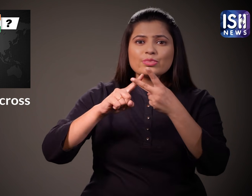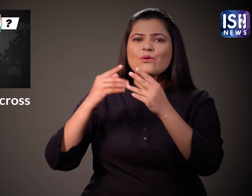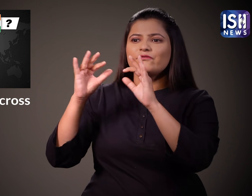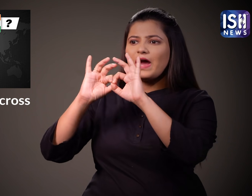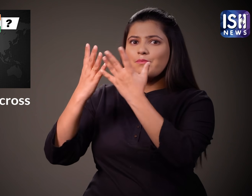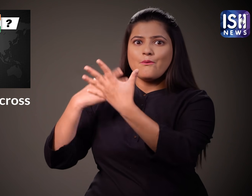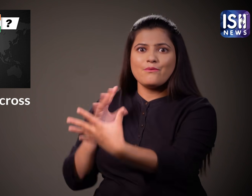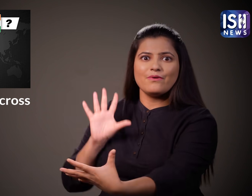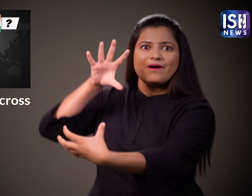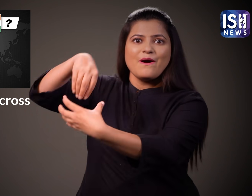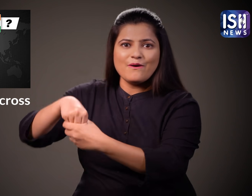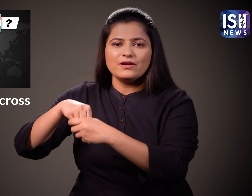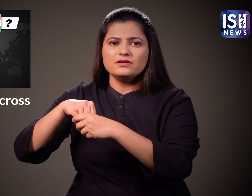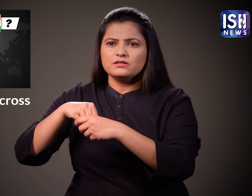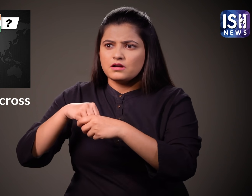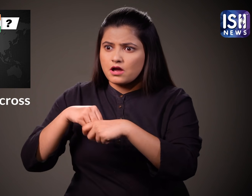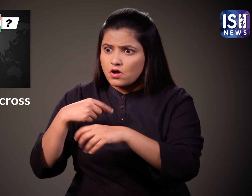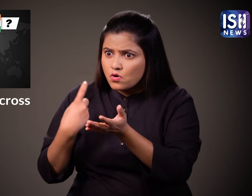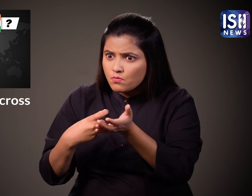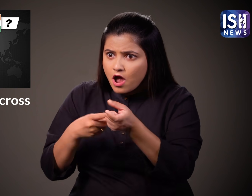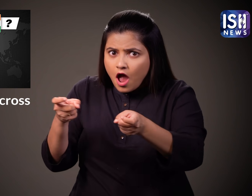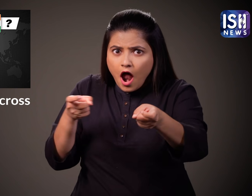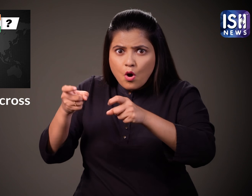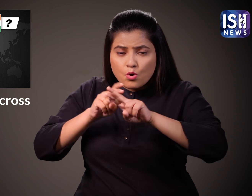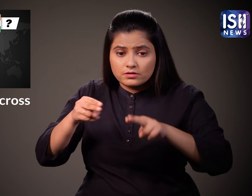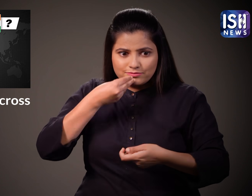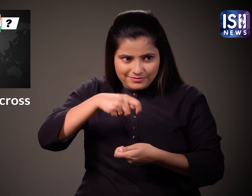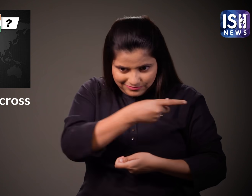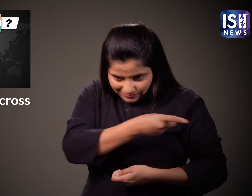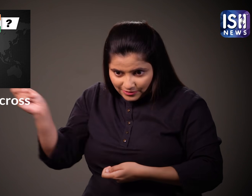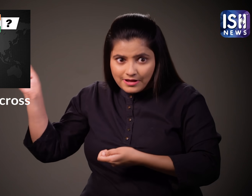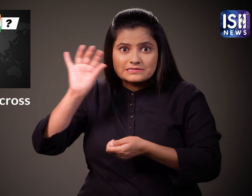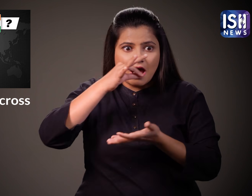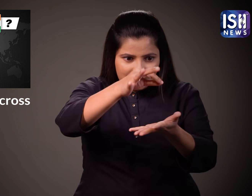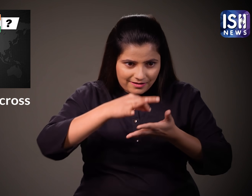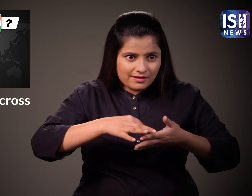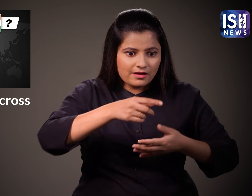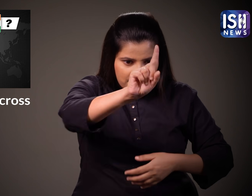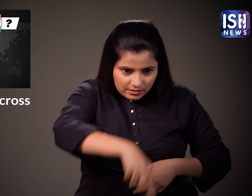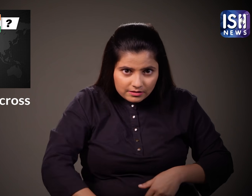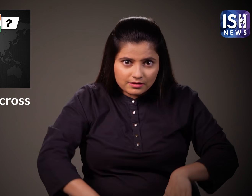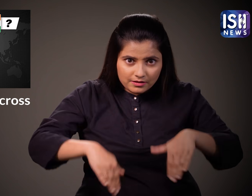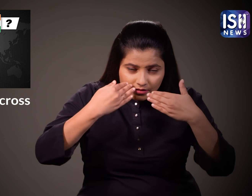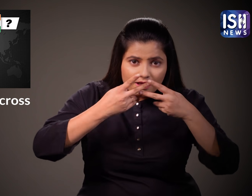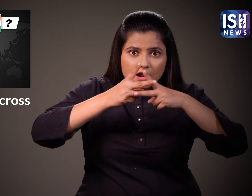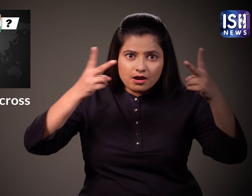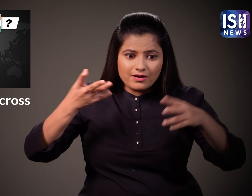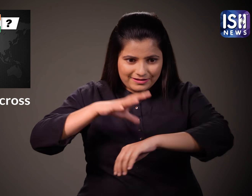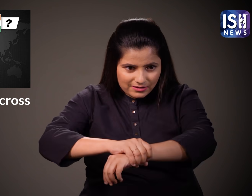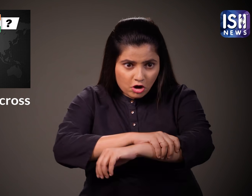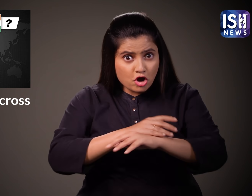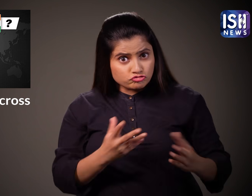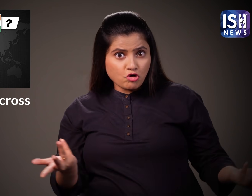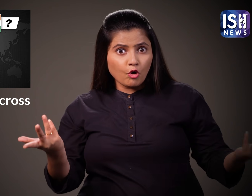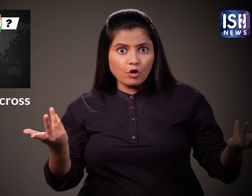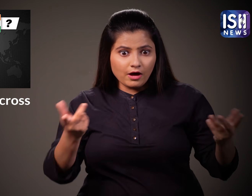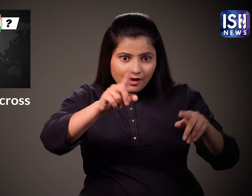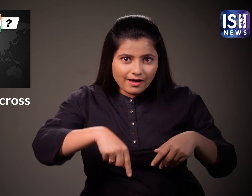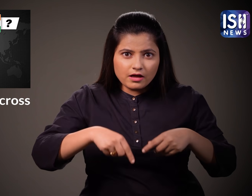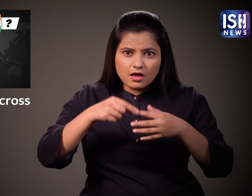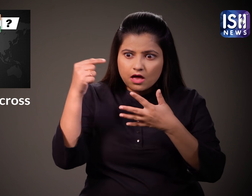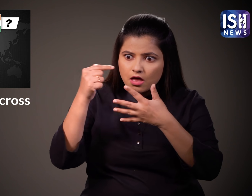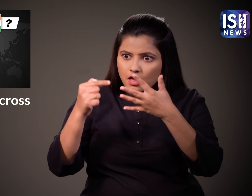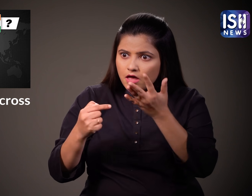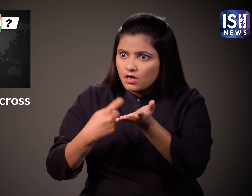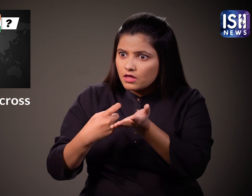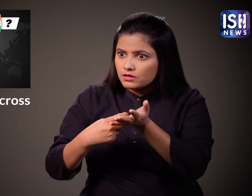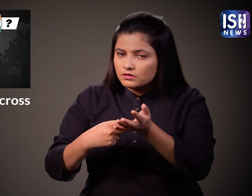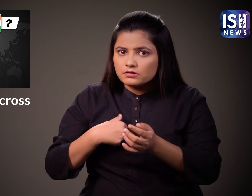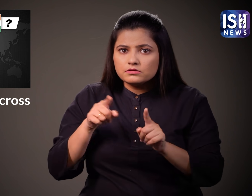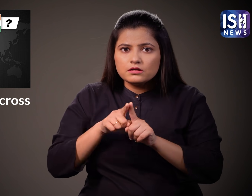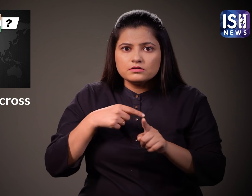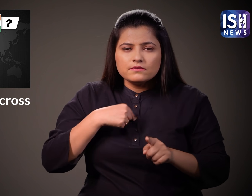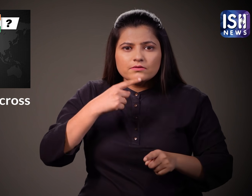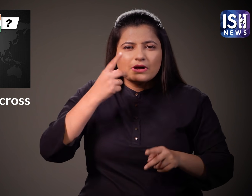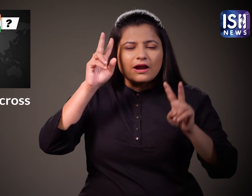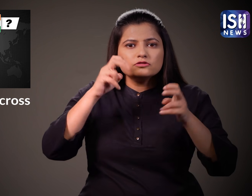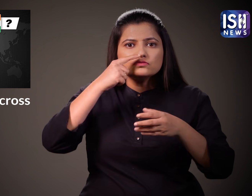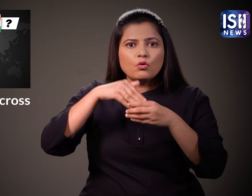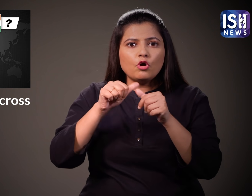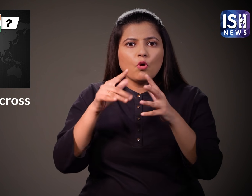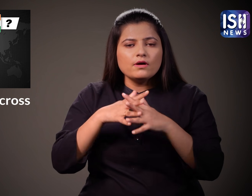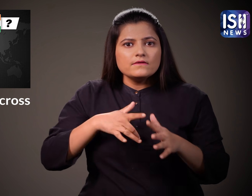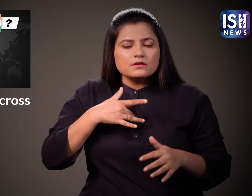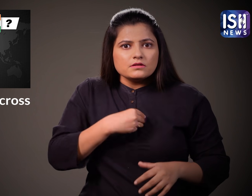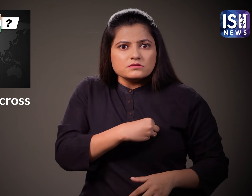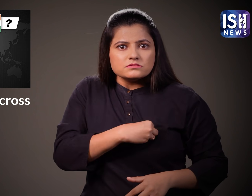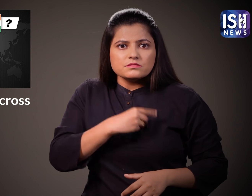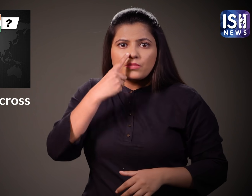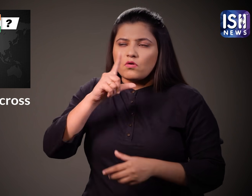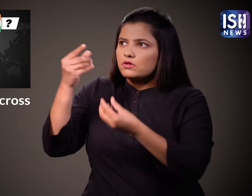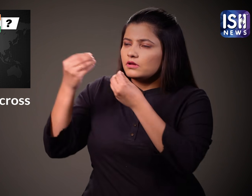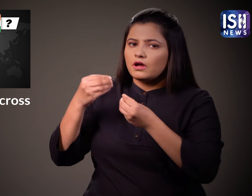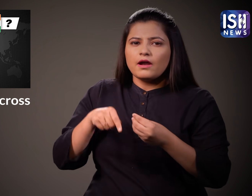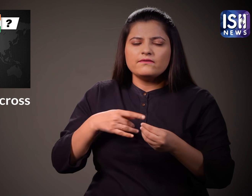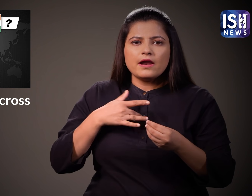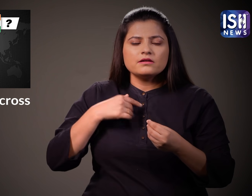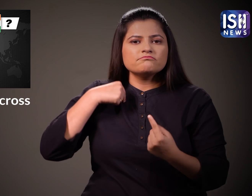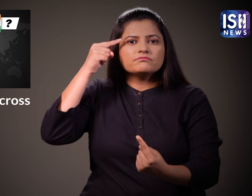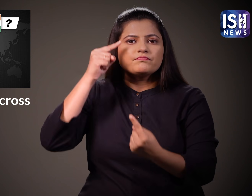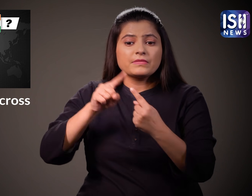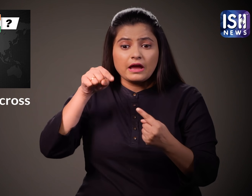When the woman is made to do so many things at home, the woman suffers and this is also a cause for divorce.